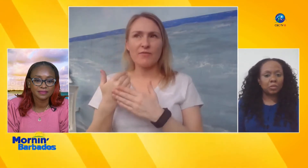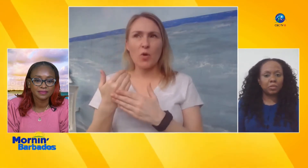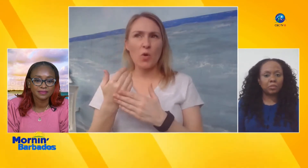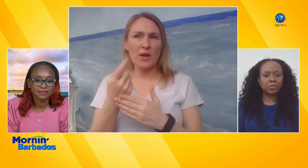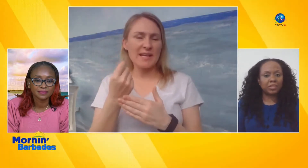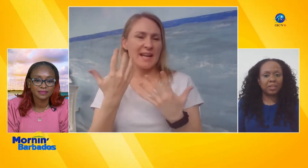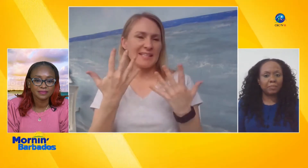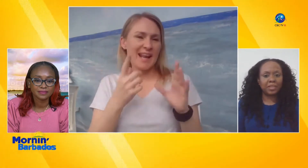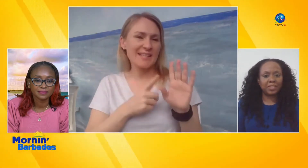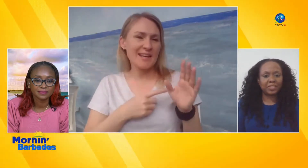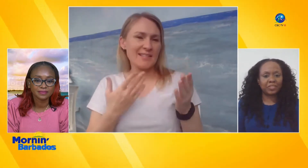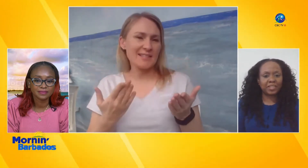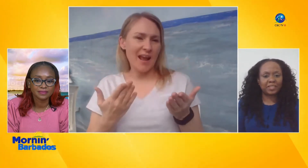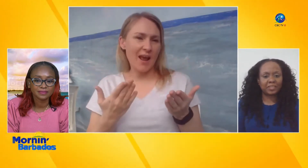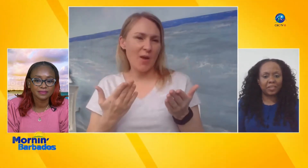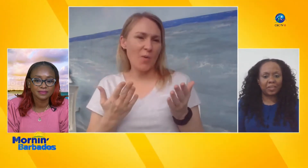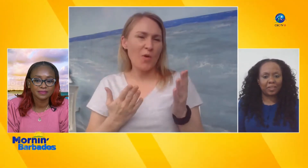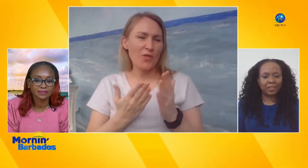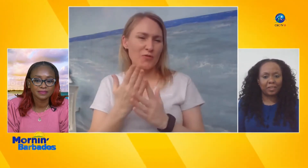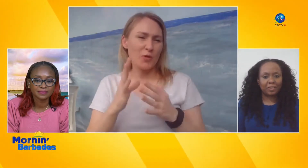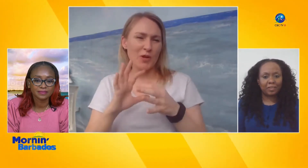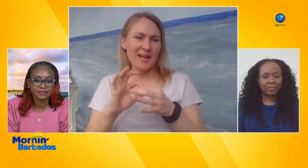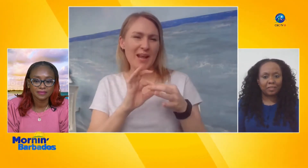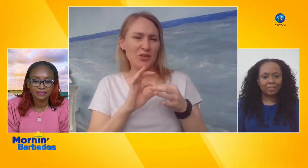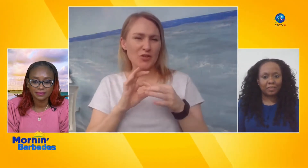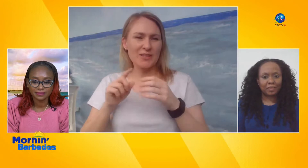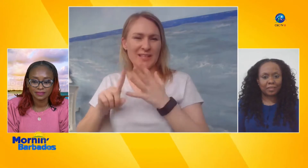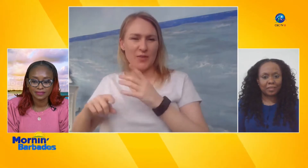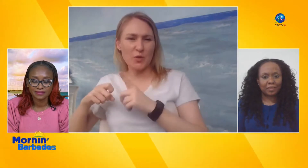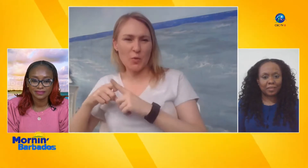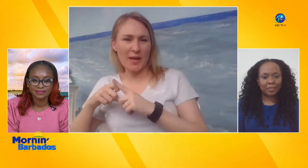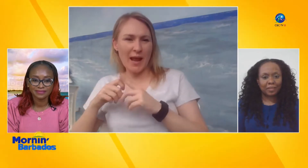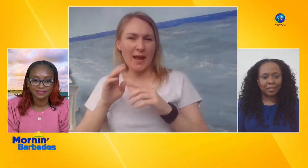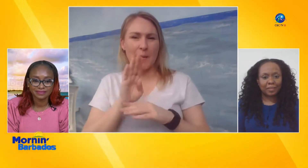no no no it's not me it's Tracy